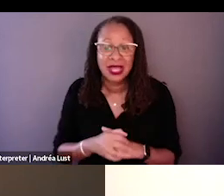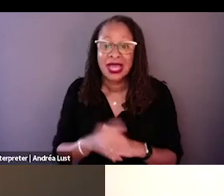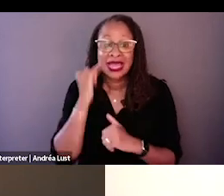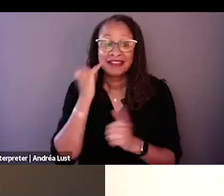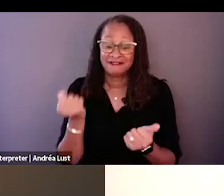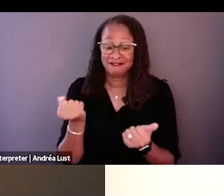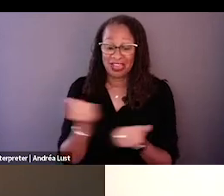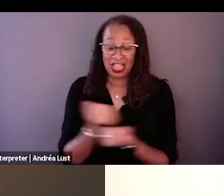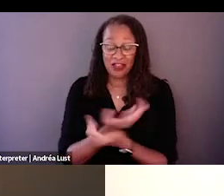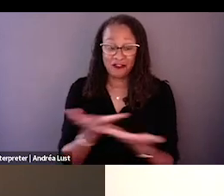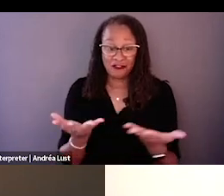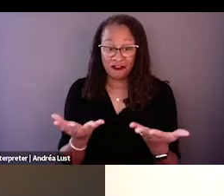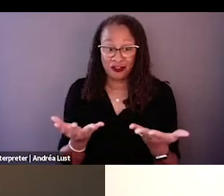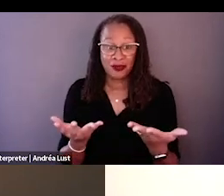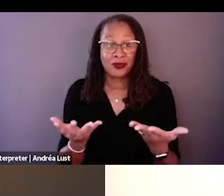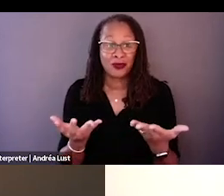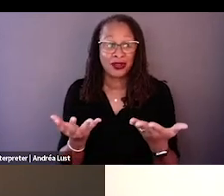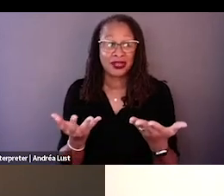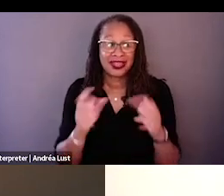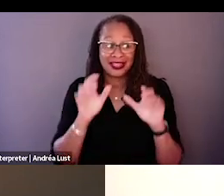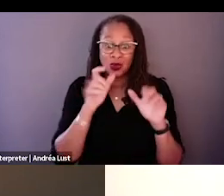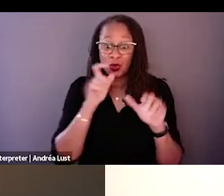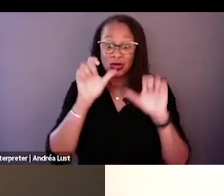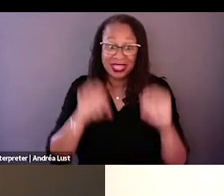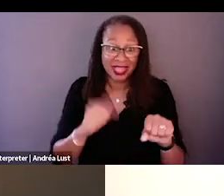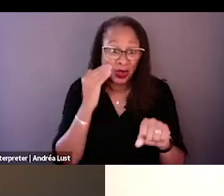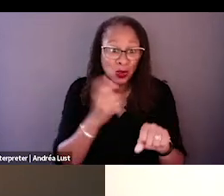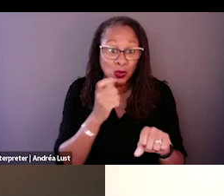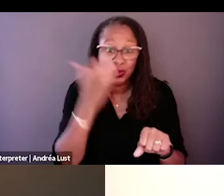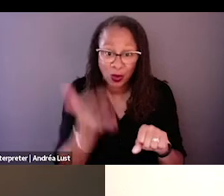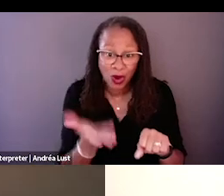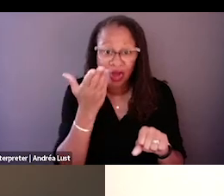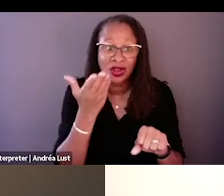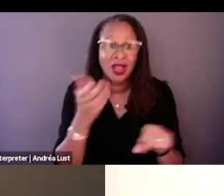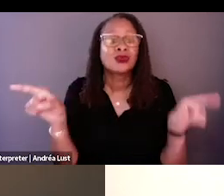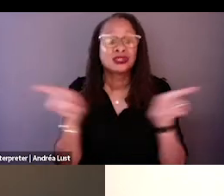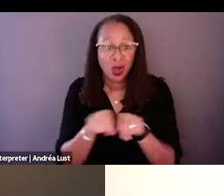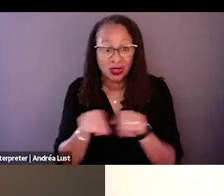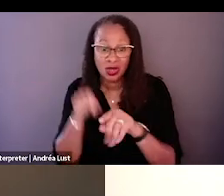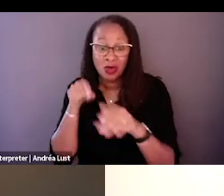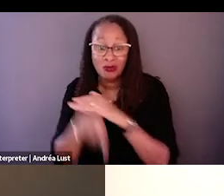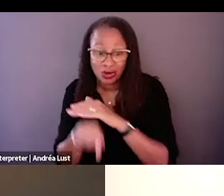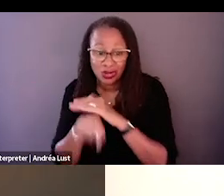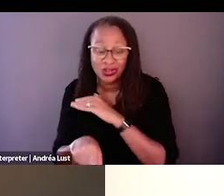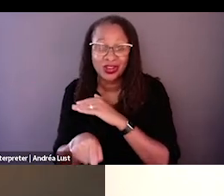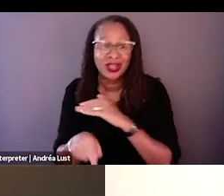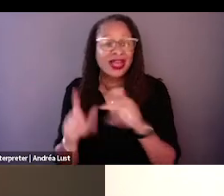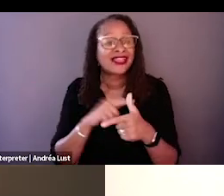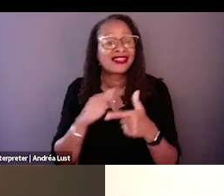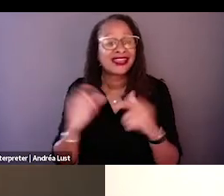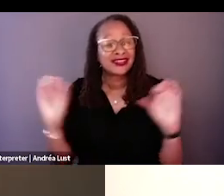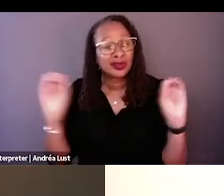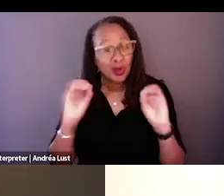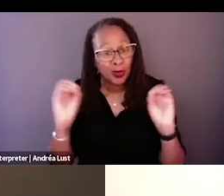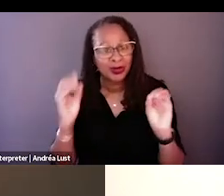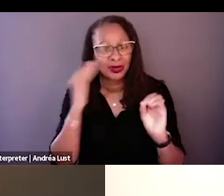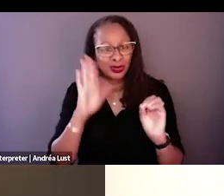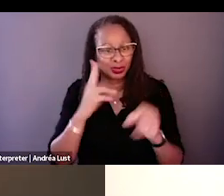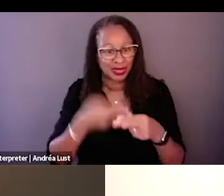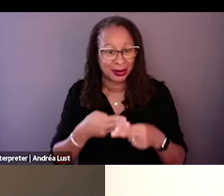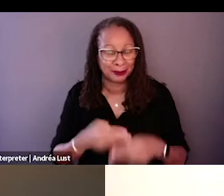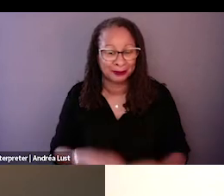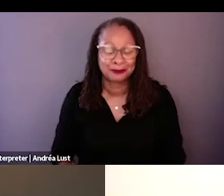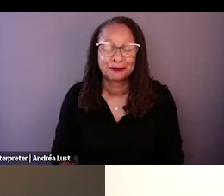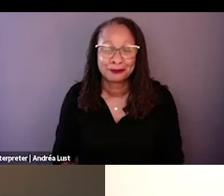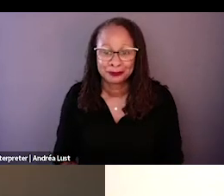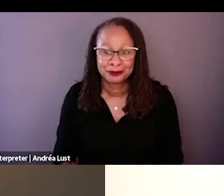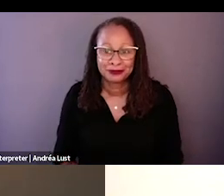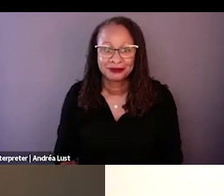I have a friend that had been a curator of the Amsterdam historical museum, my roommate in college.